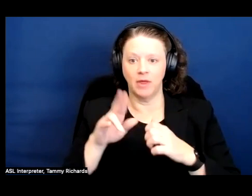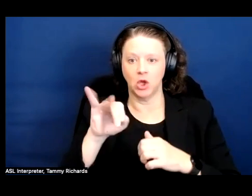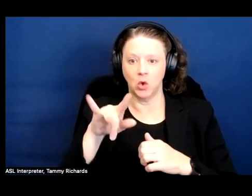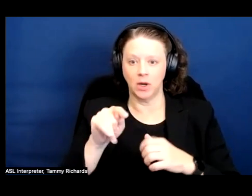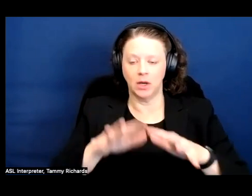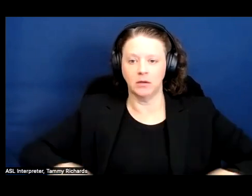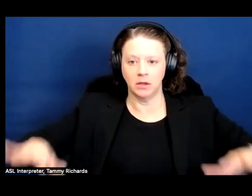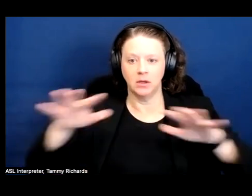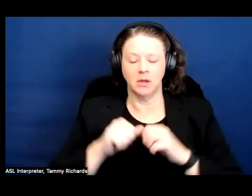(chuckles) "Both messed up."